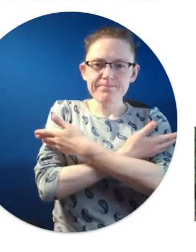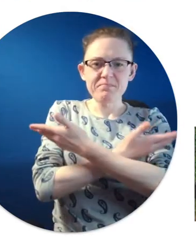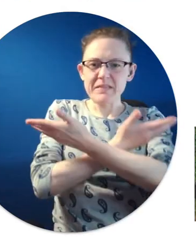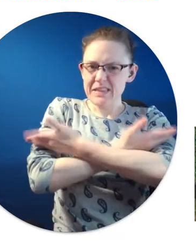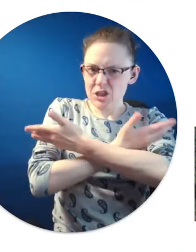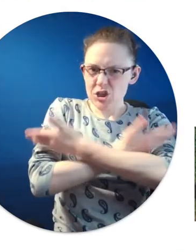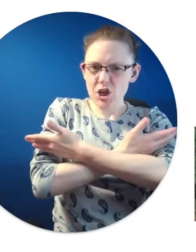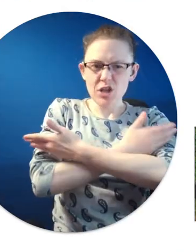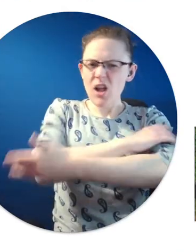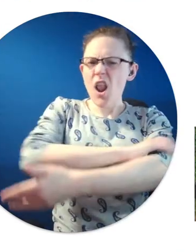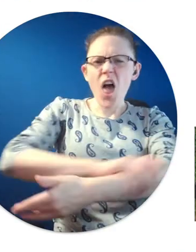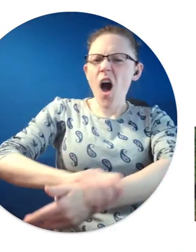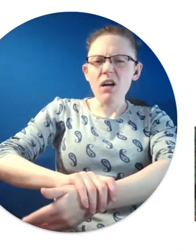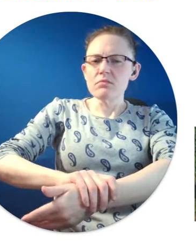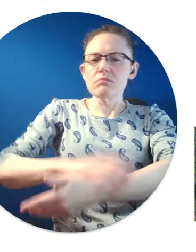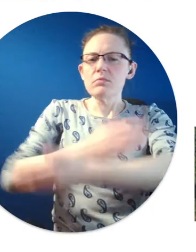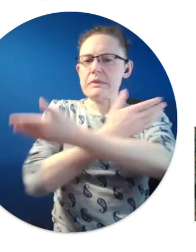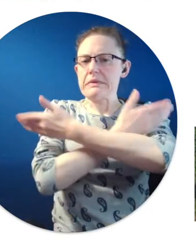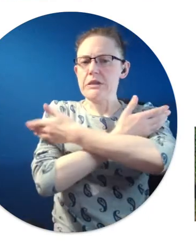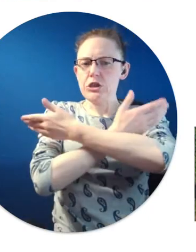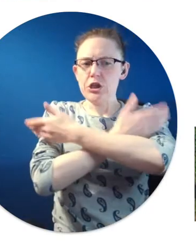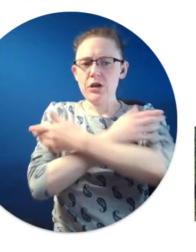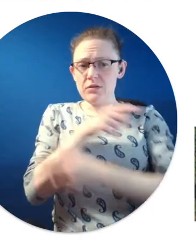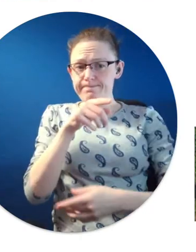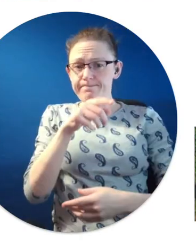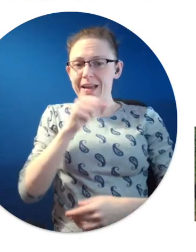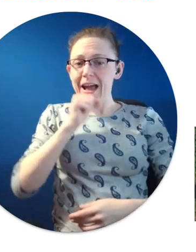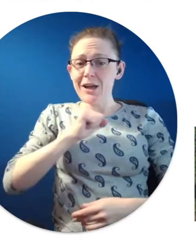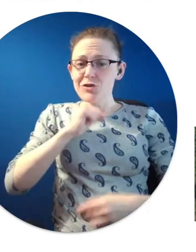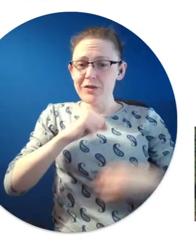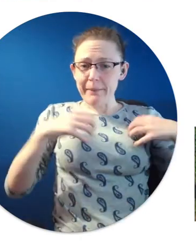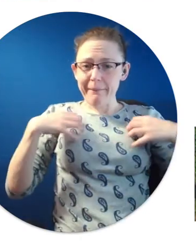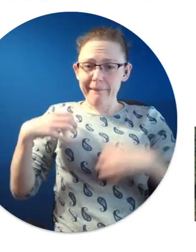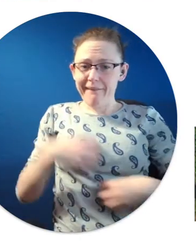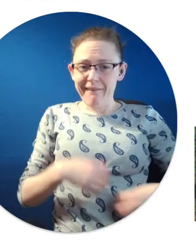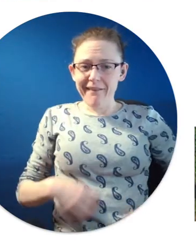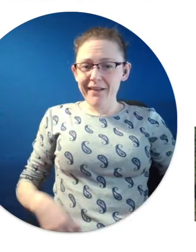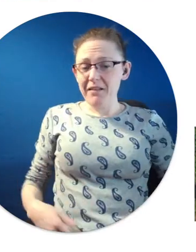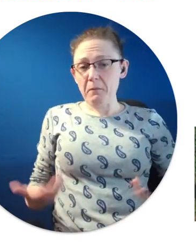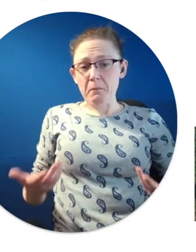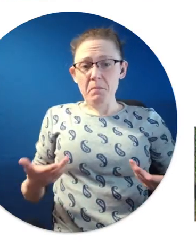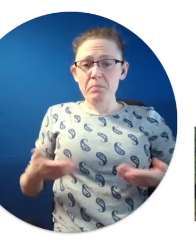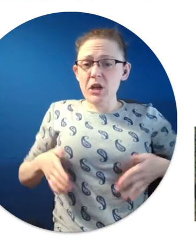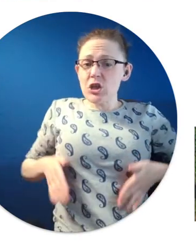So, short-sleeves, t-shirts. No longer sleeves. This one has ice-creams on it.